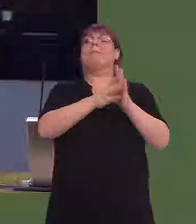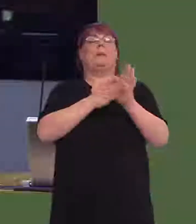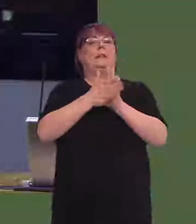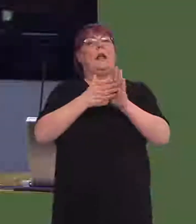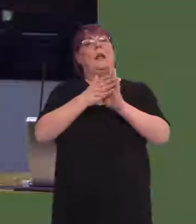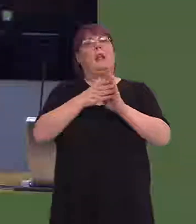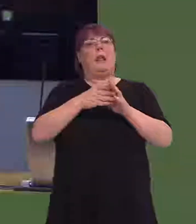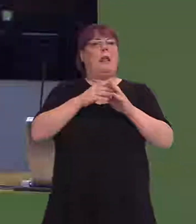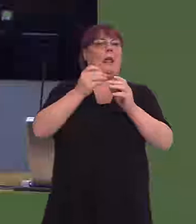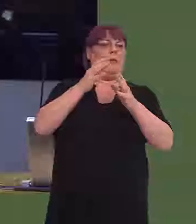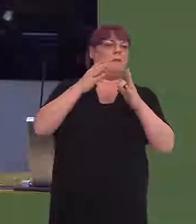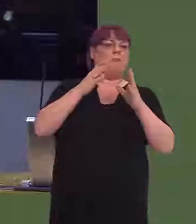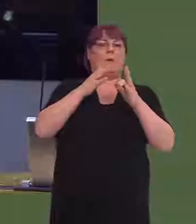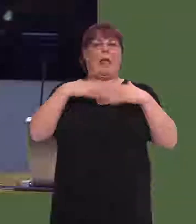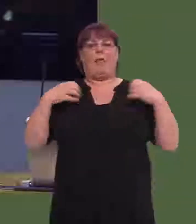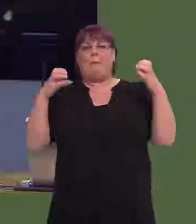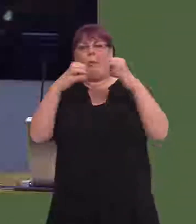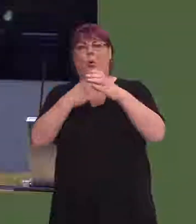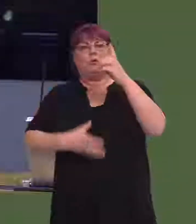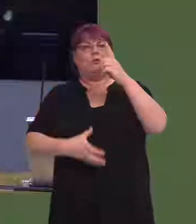ultimately going to recover its financial position.